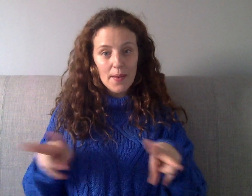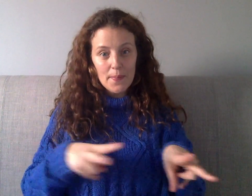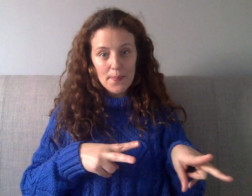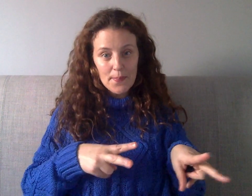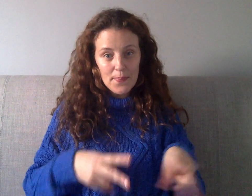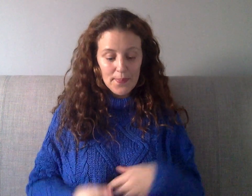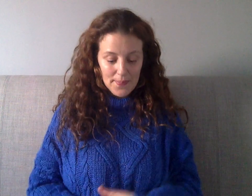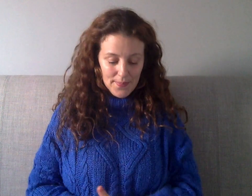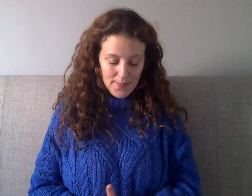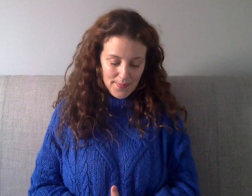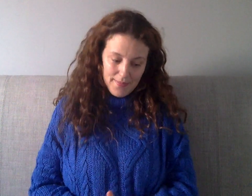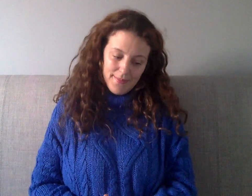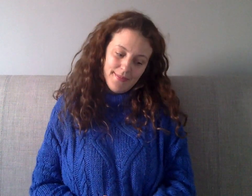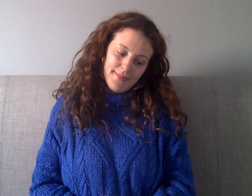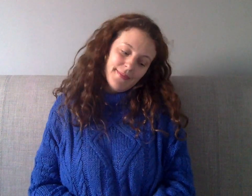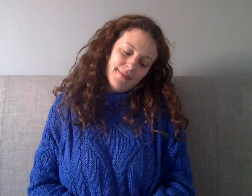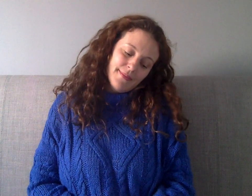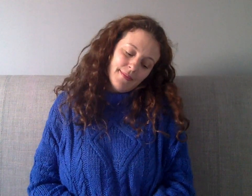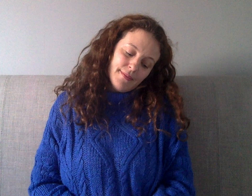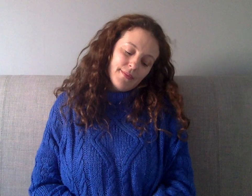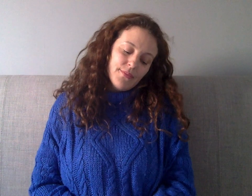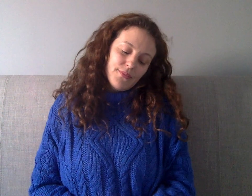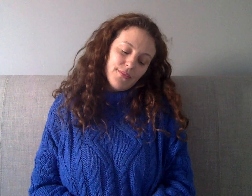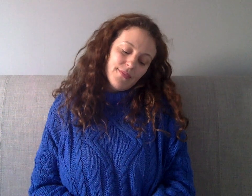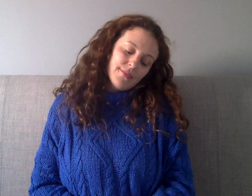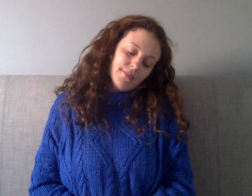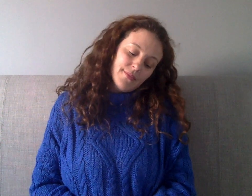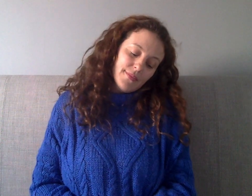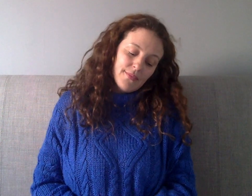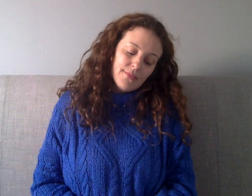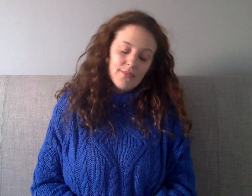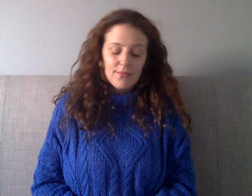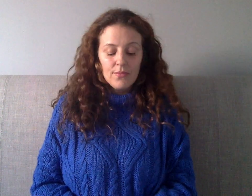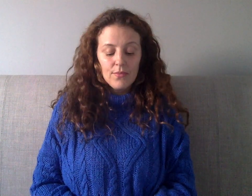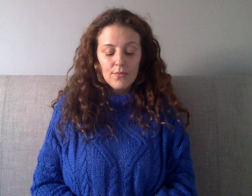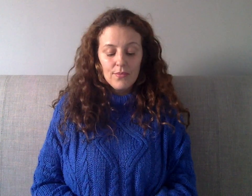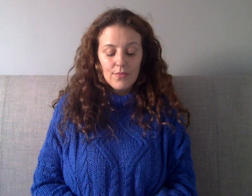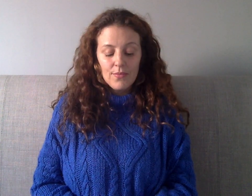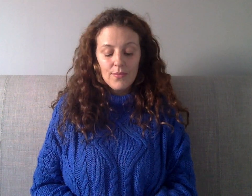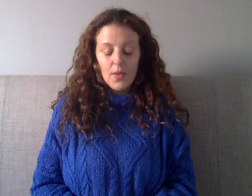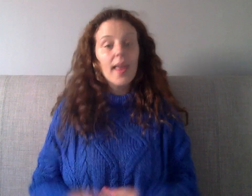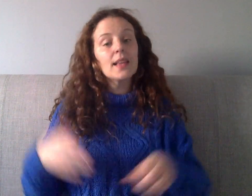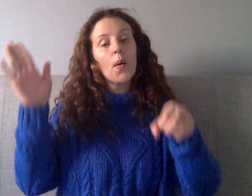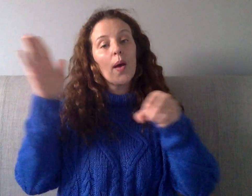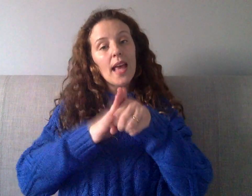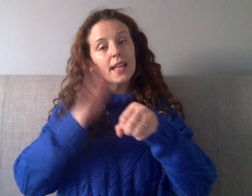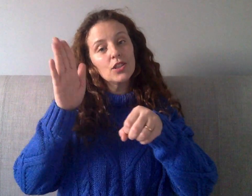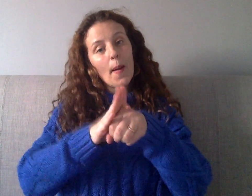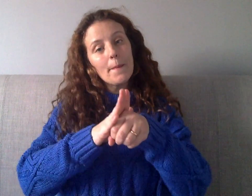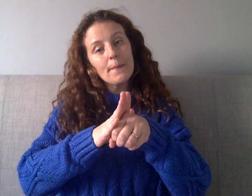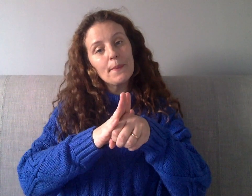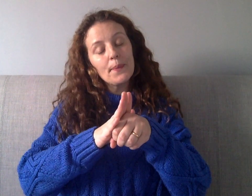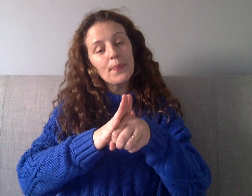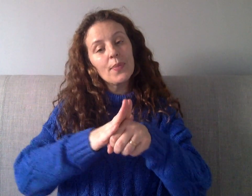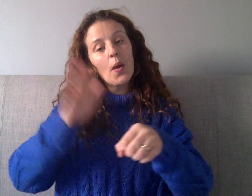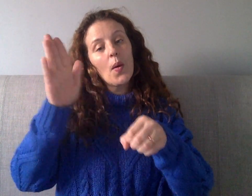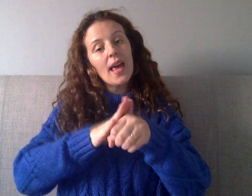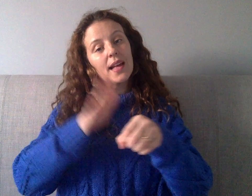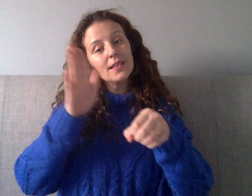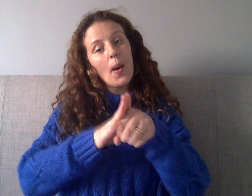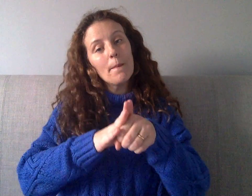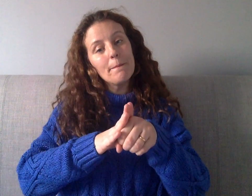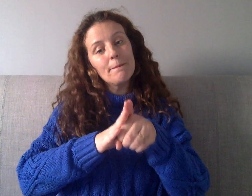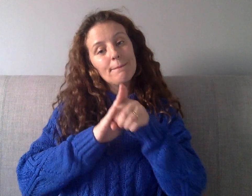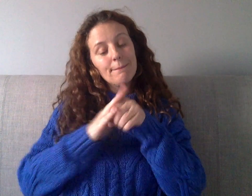KETCHUP